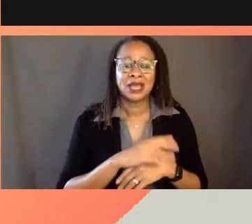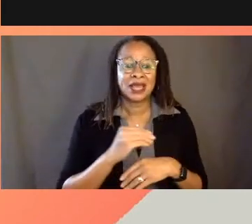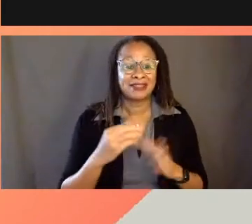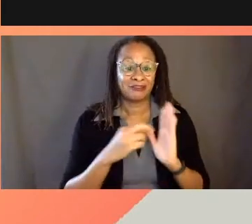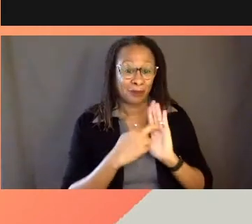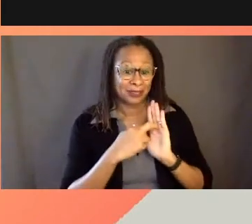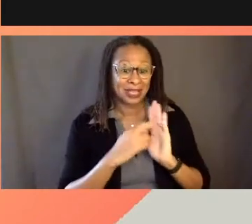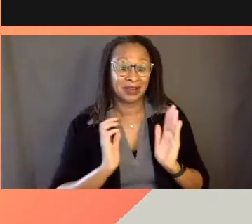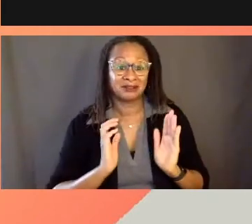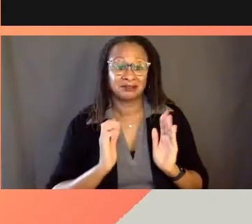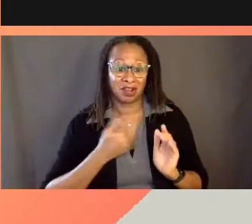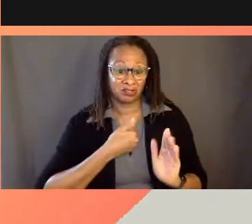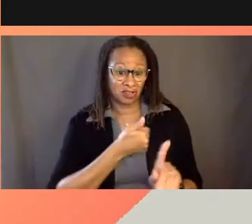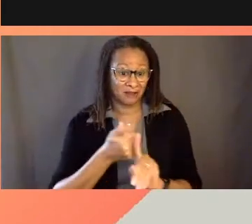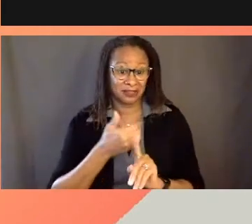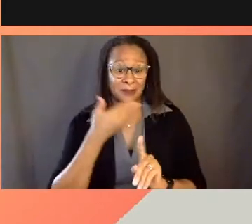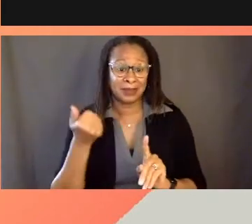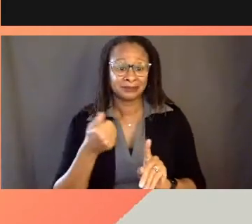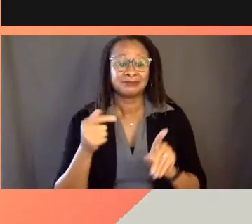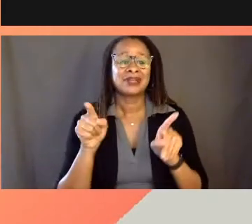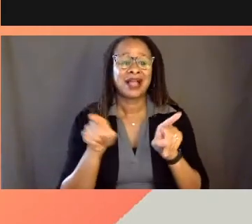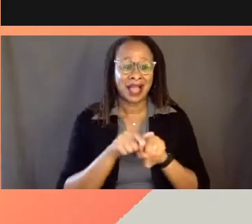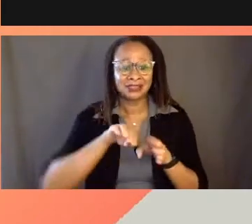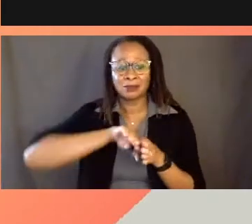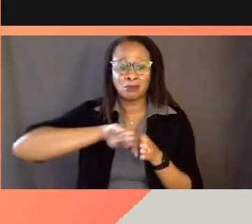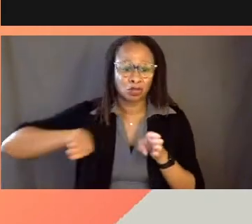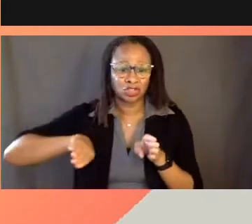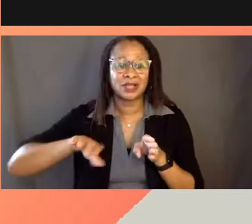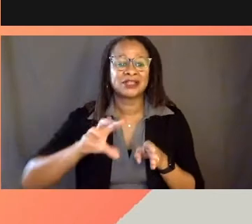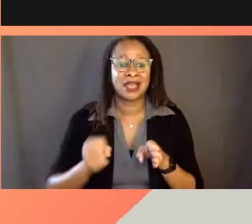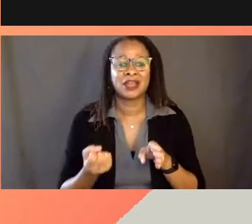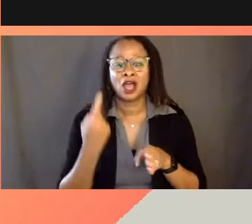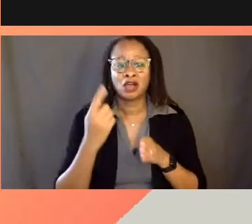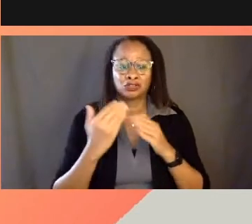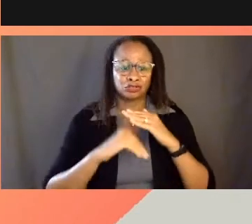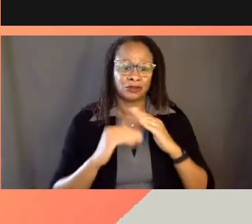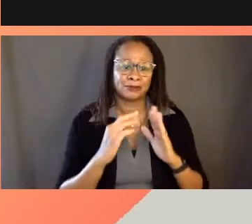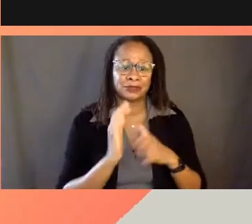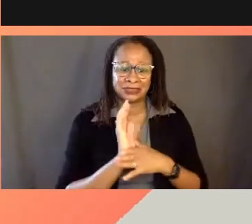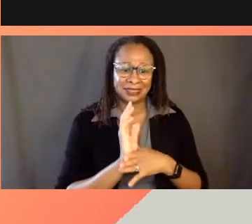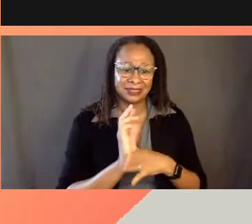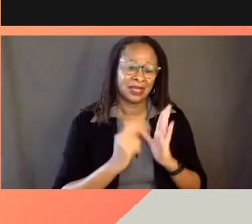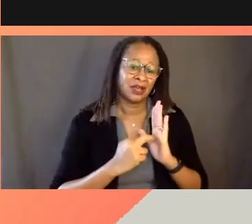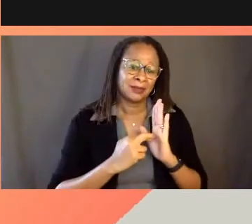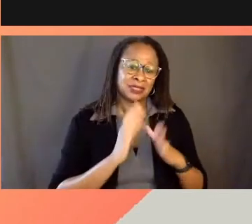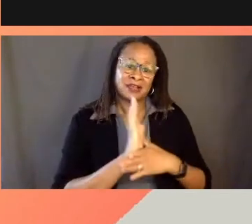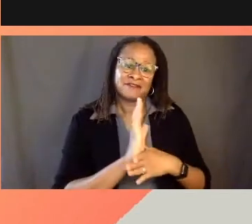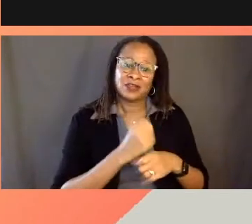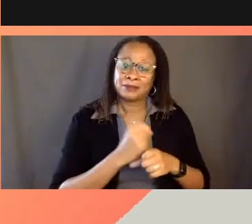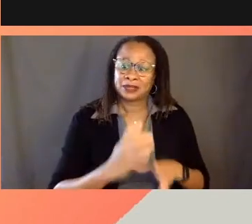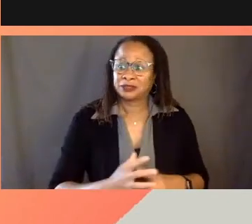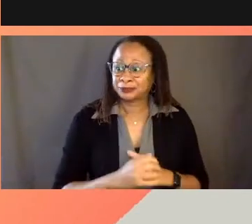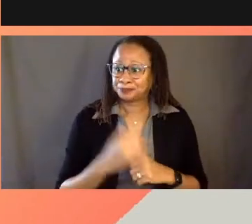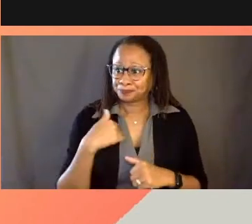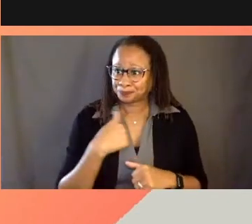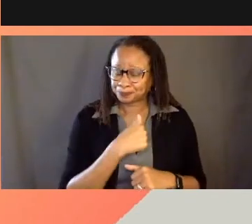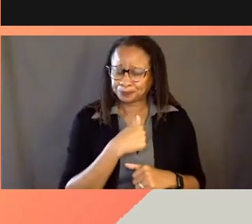again as marginalized and underrepresented filmmakers. And you know, we really,